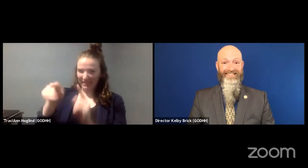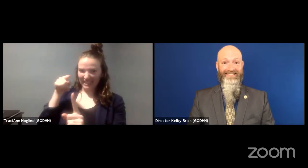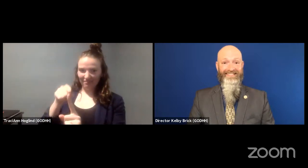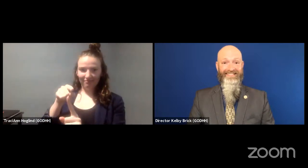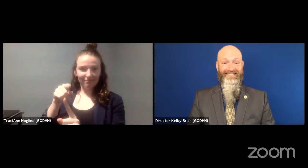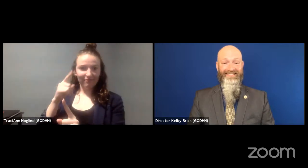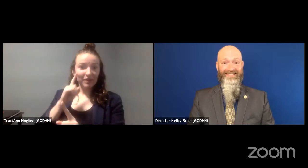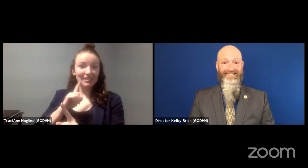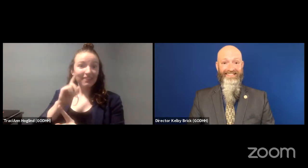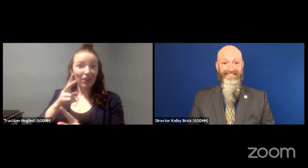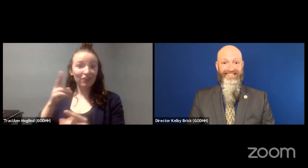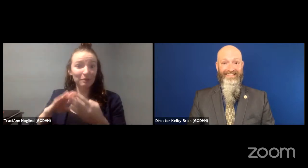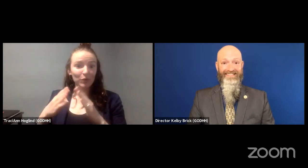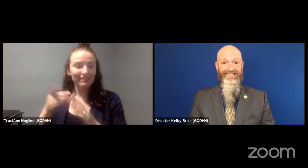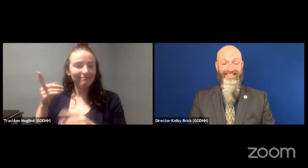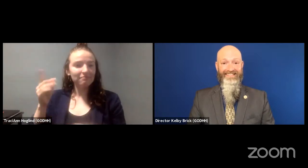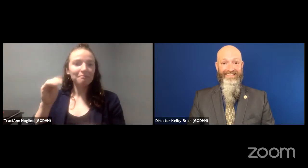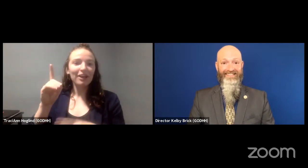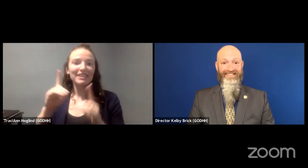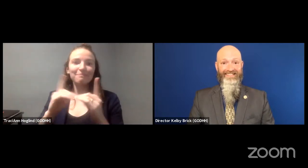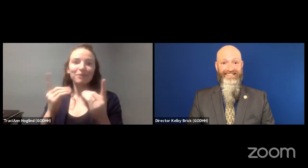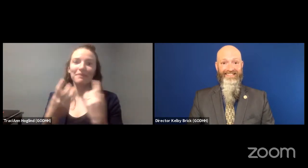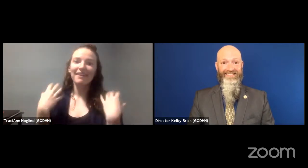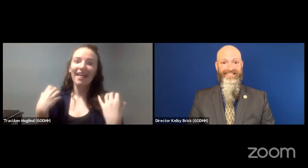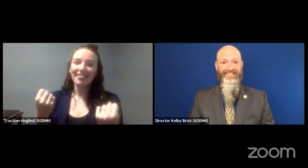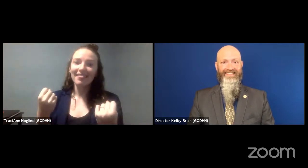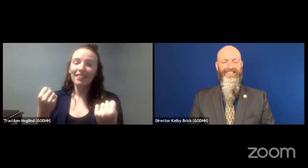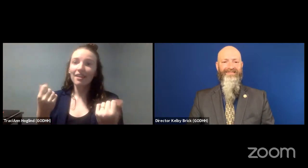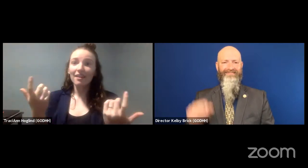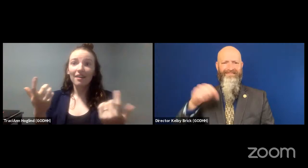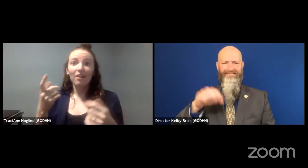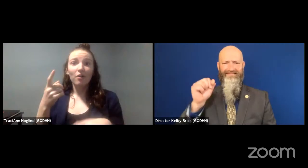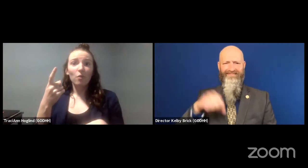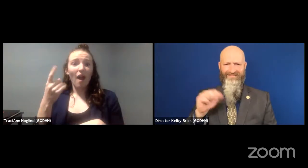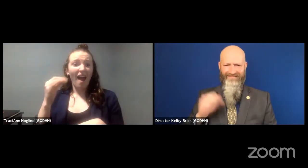individual has really supported access for the Deaf community through the Department